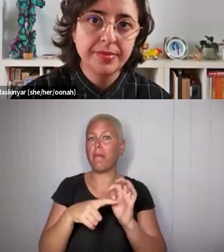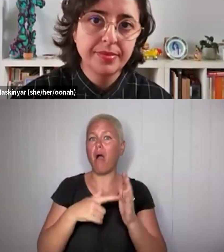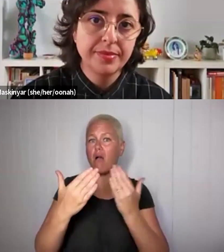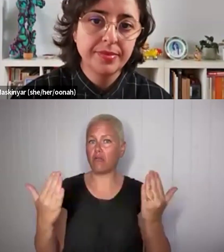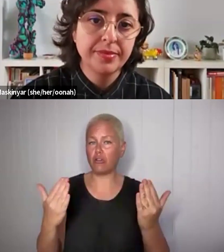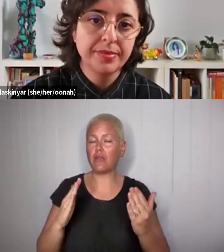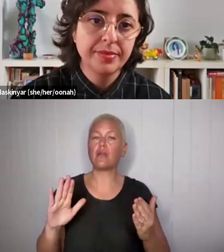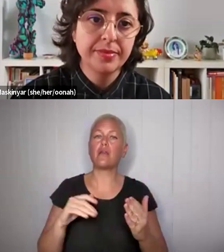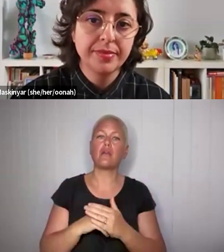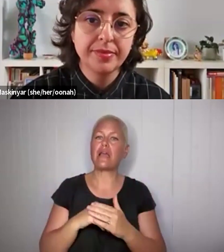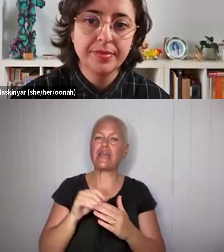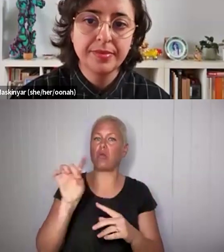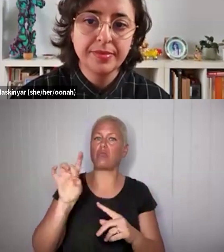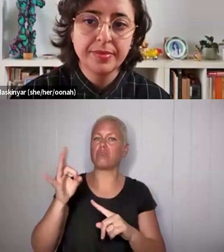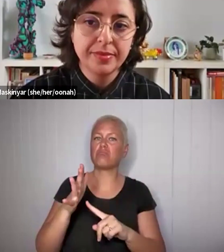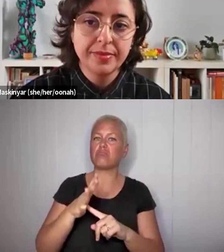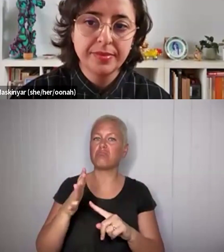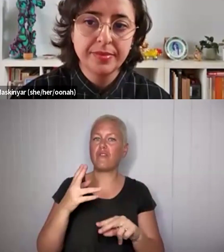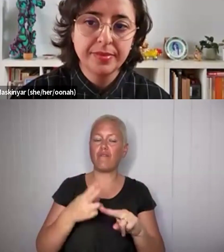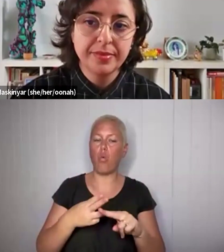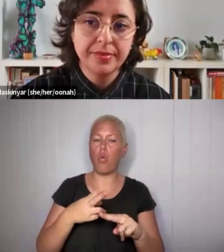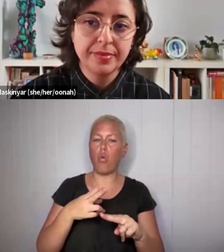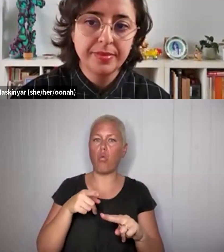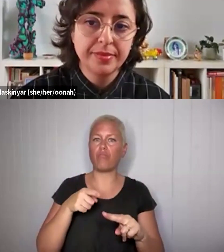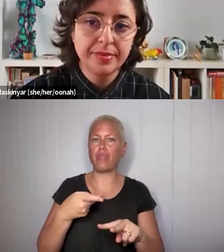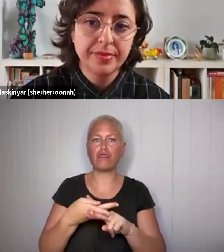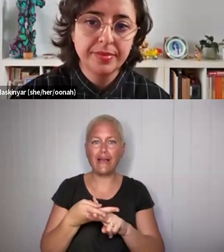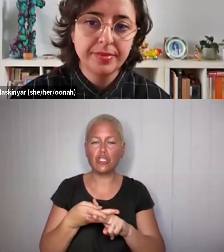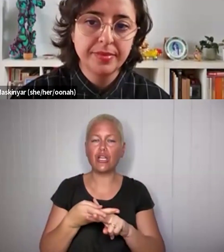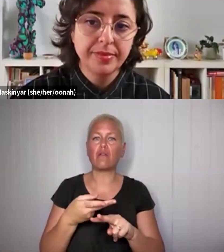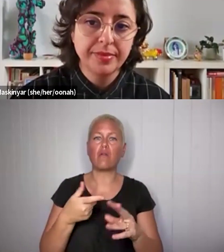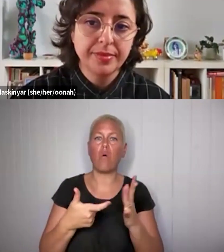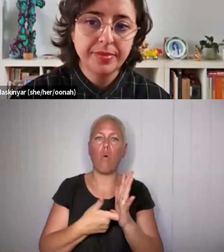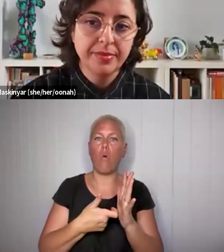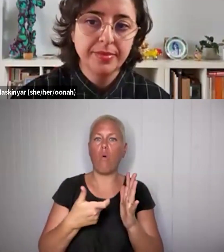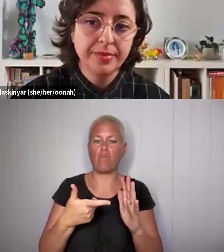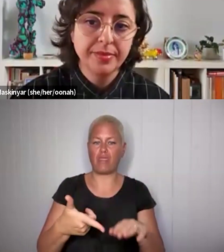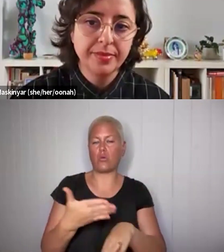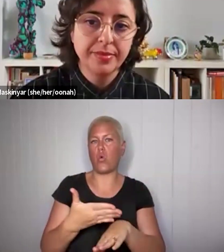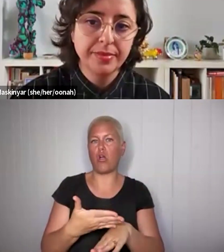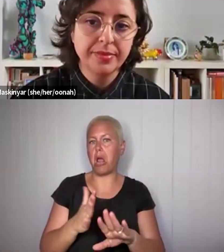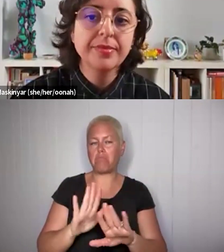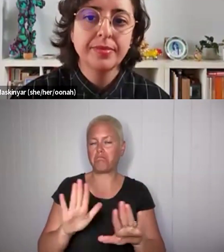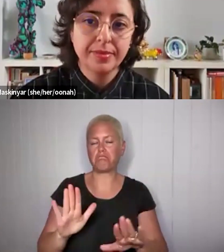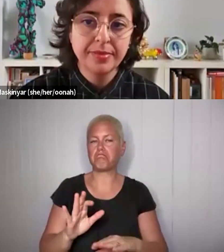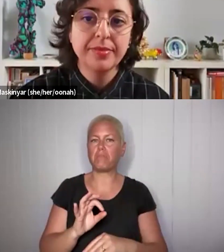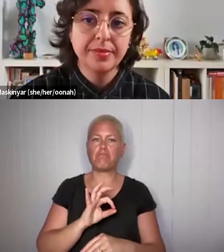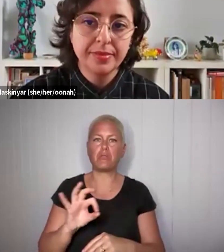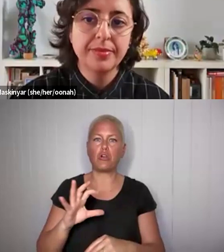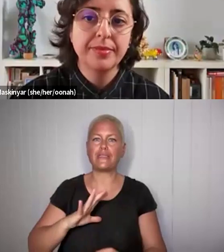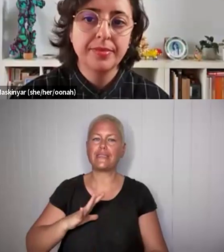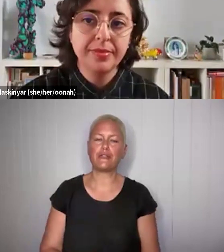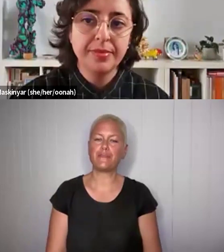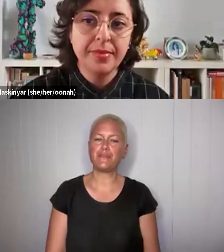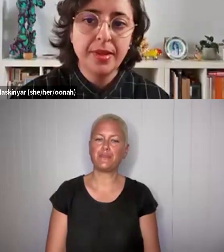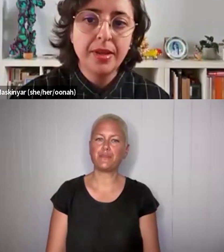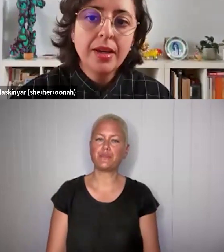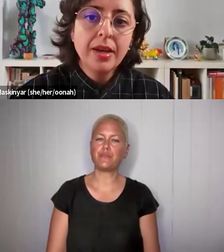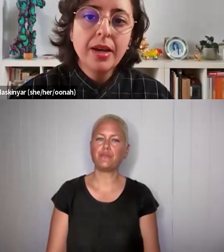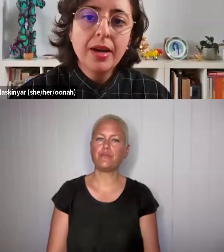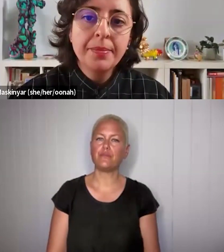in the past. That is not crucial to the production or the work itself. So no, not necessarily.